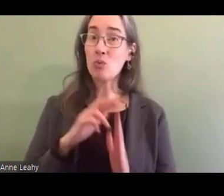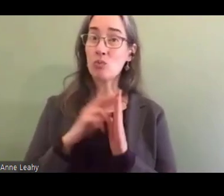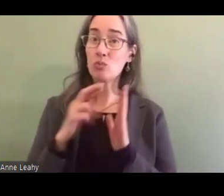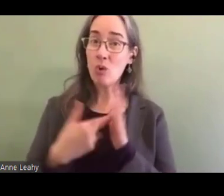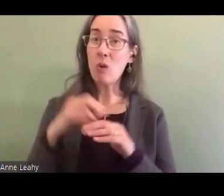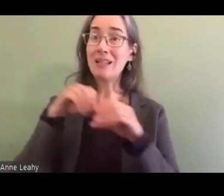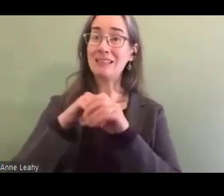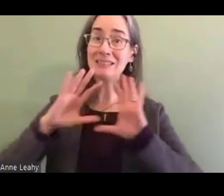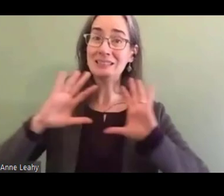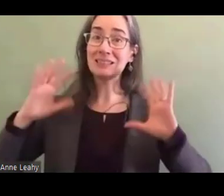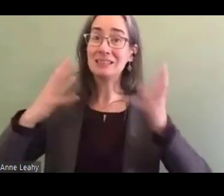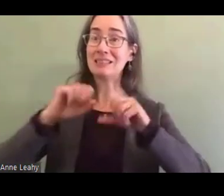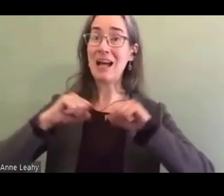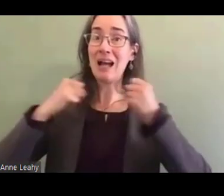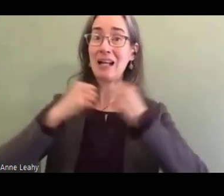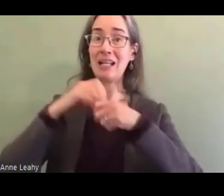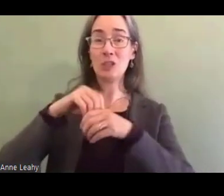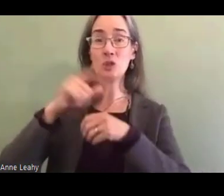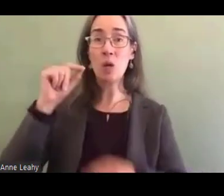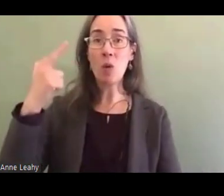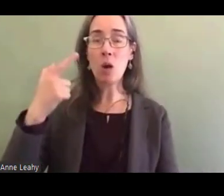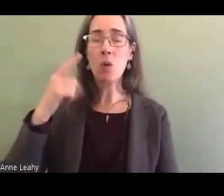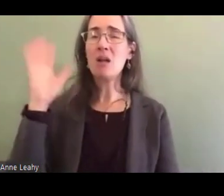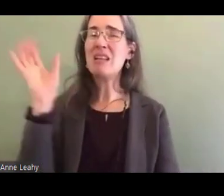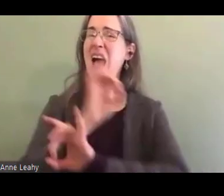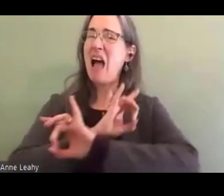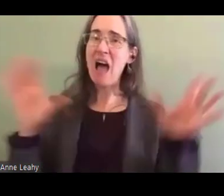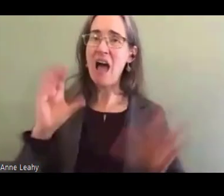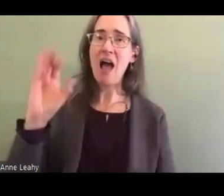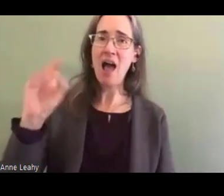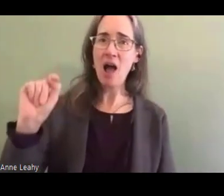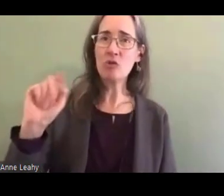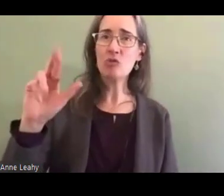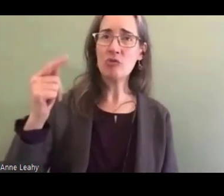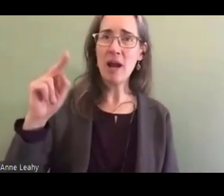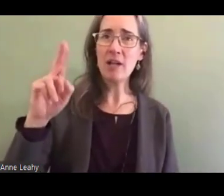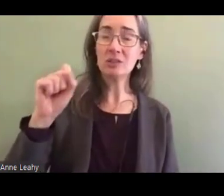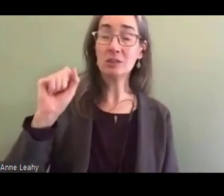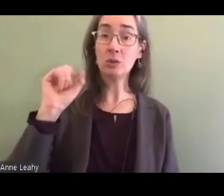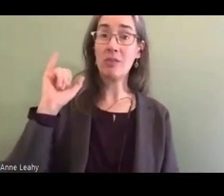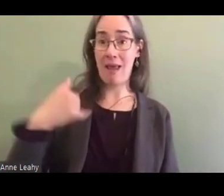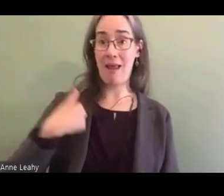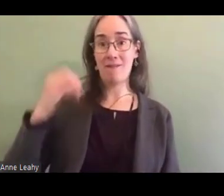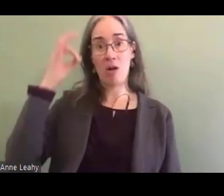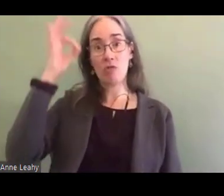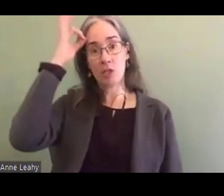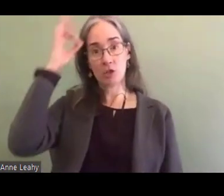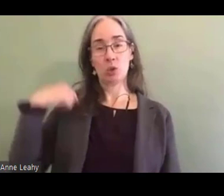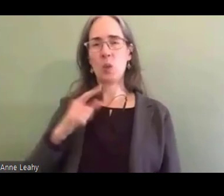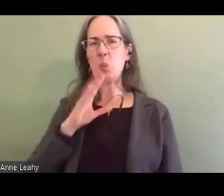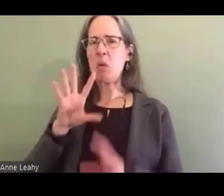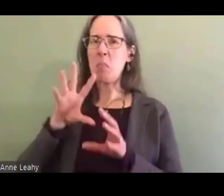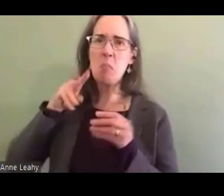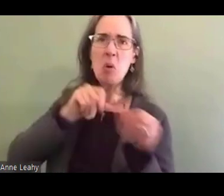in 2021, it is outrageous - so the federation, we're going to put our energy, imagination and